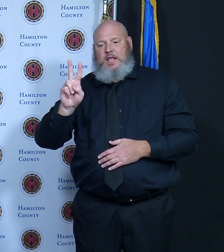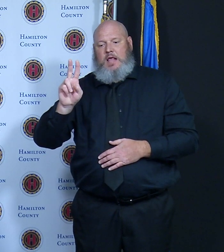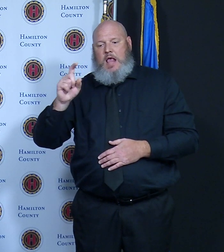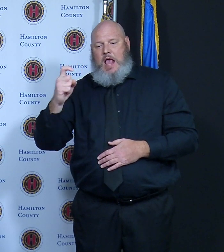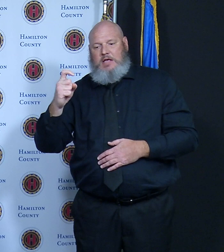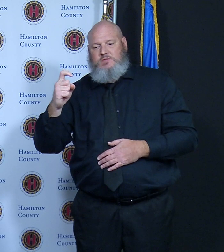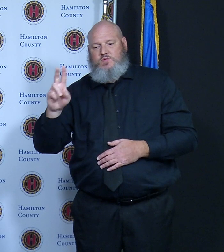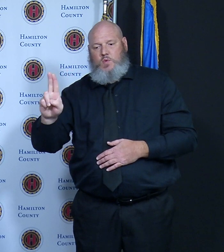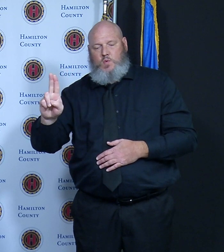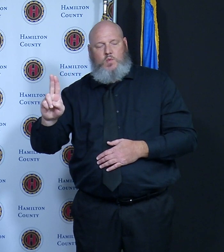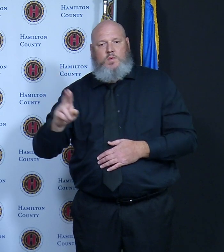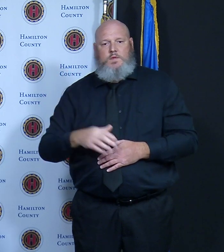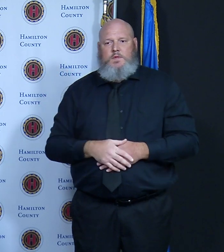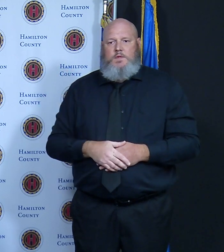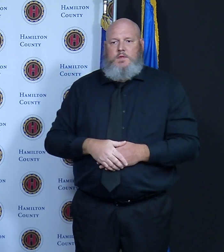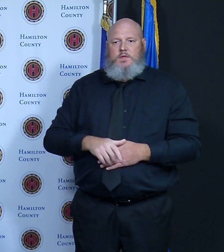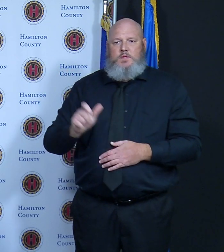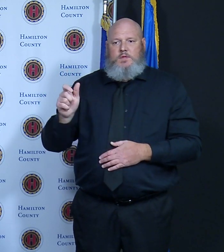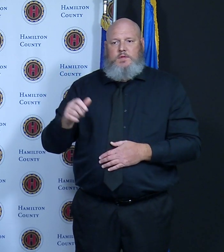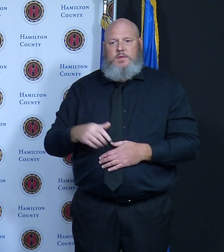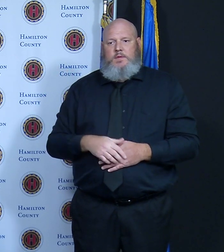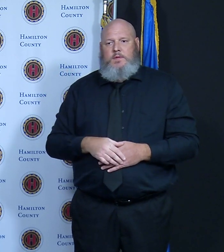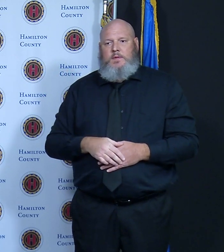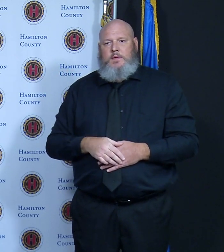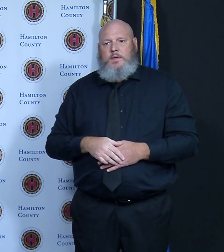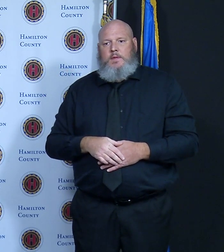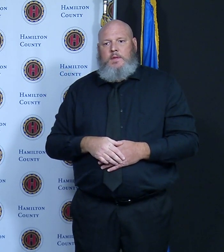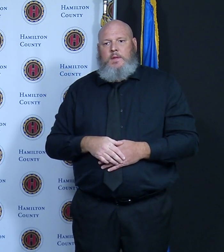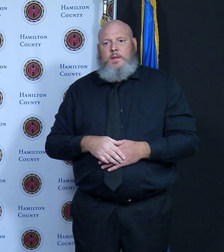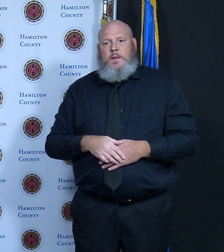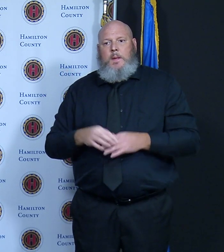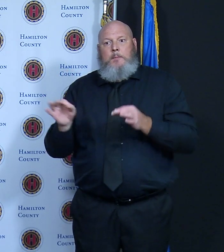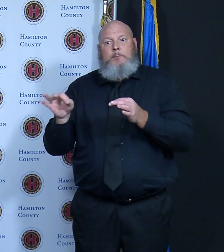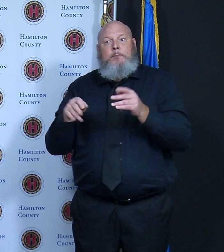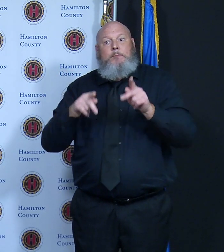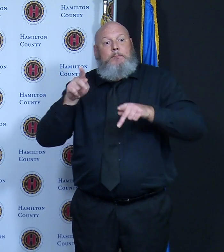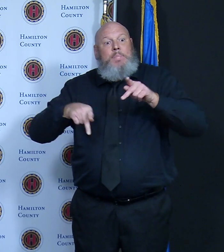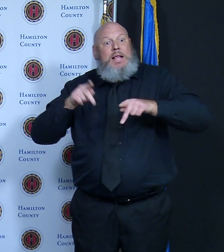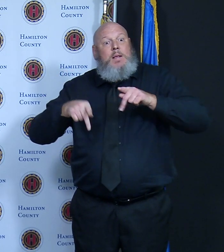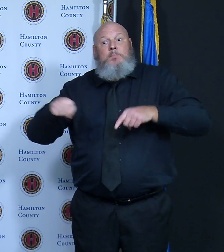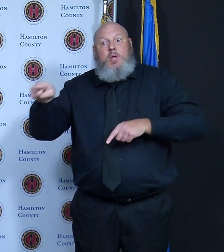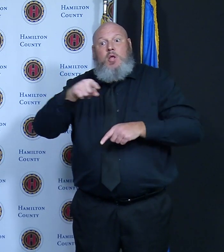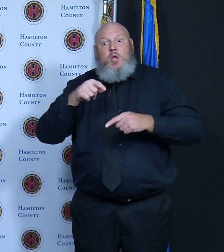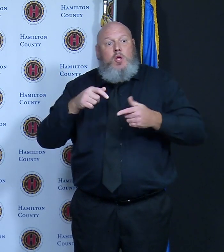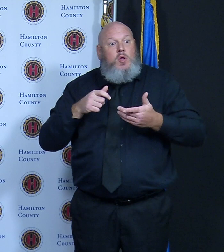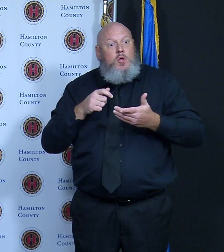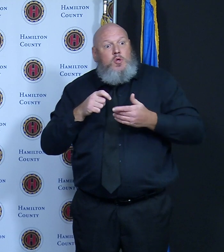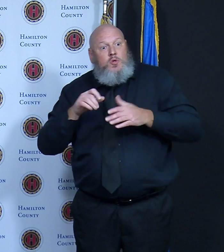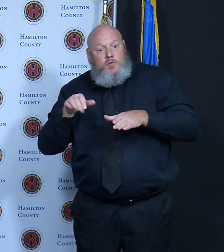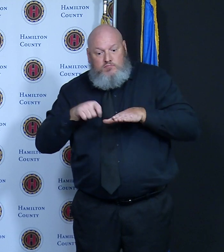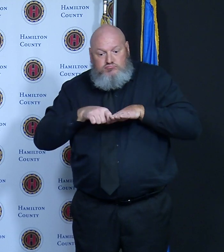and are they recommended for use so we at this time are not promoting or using